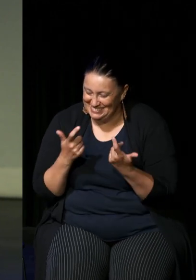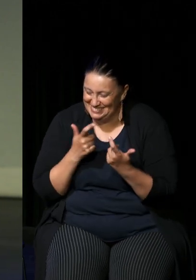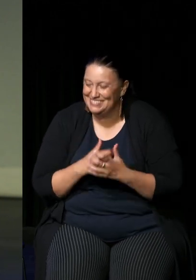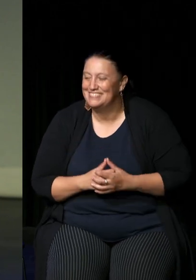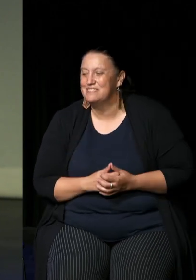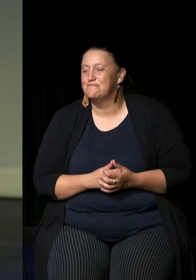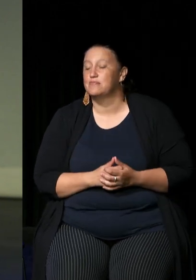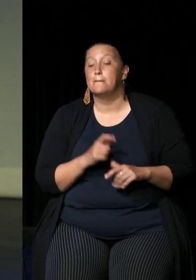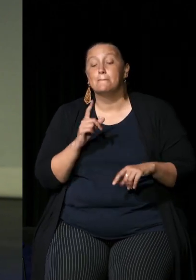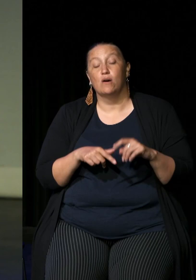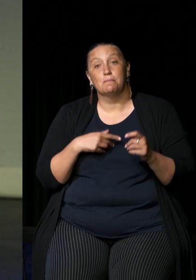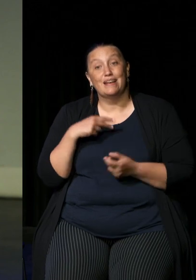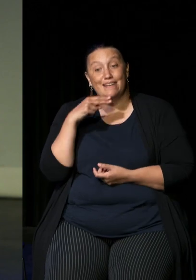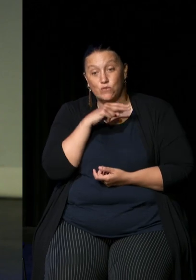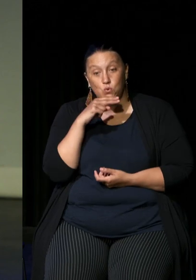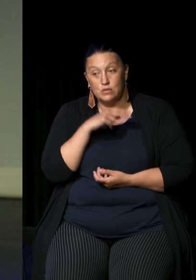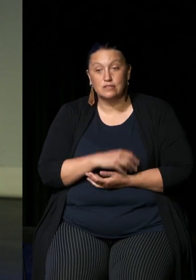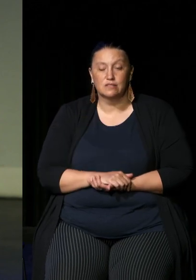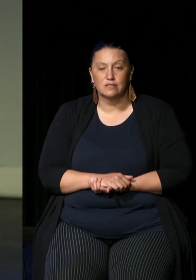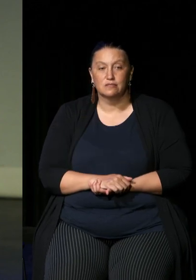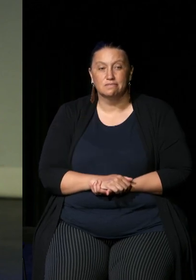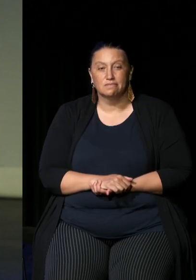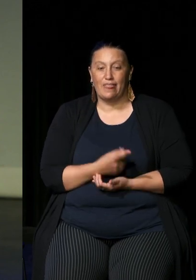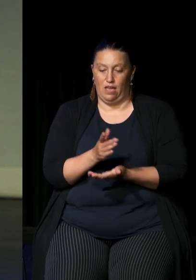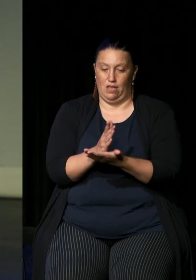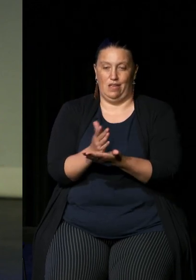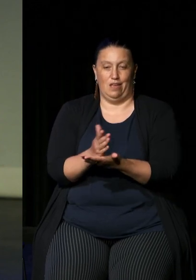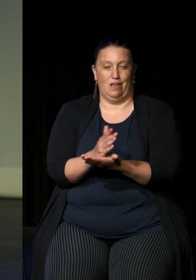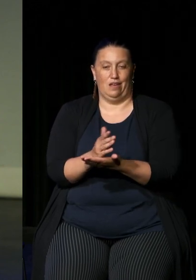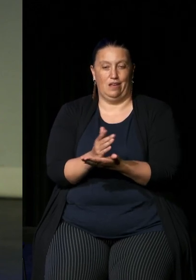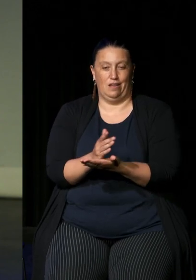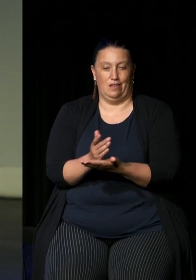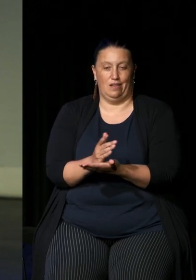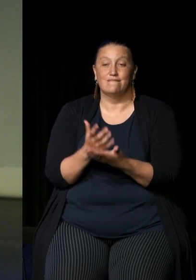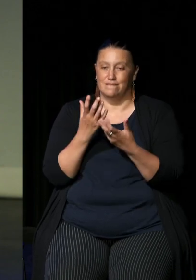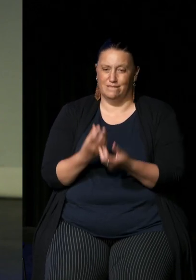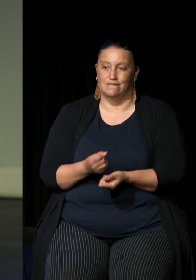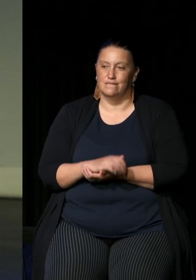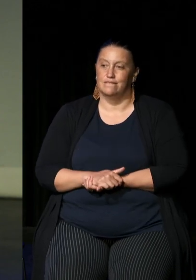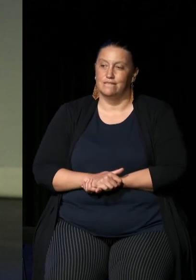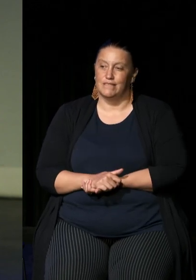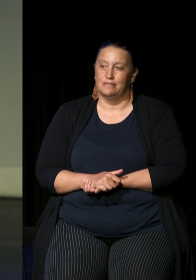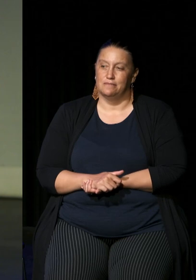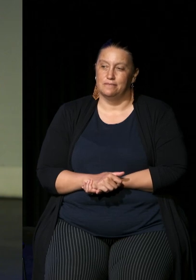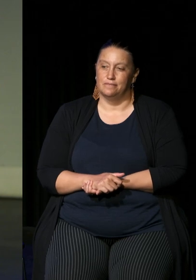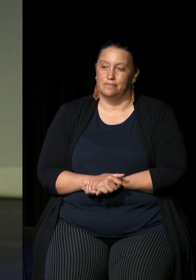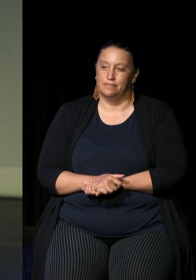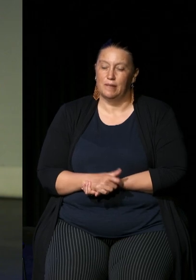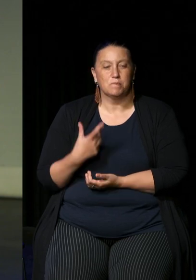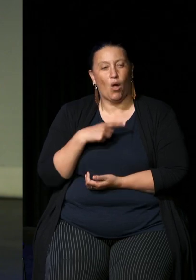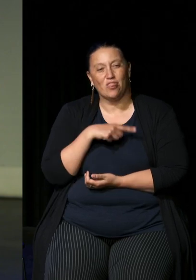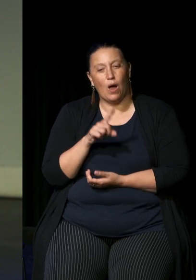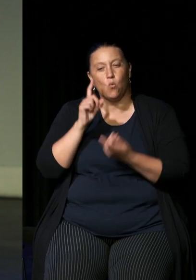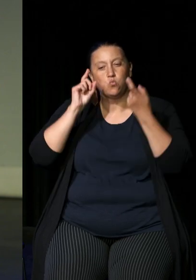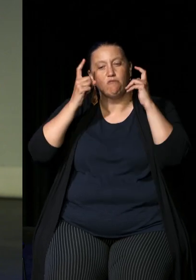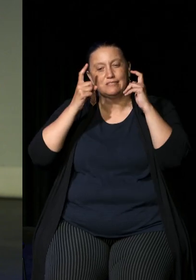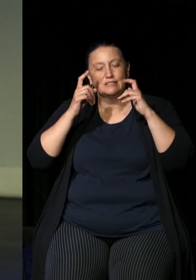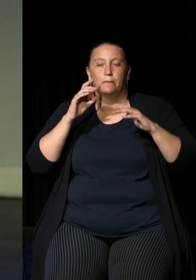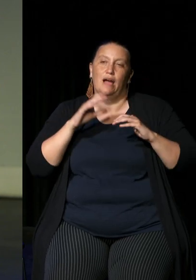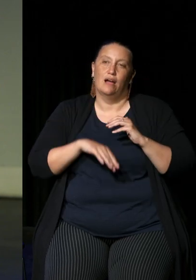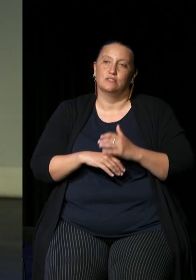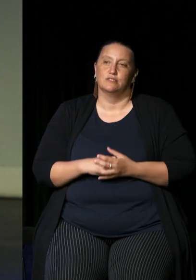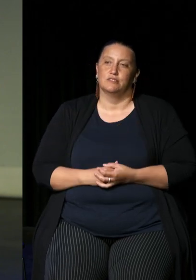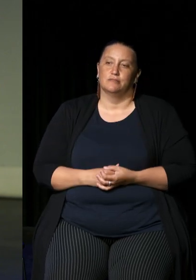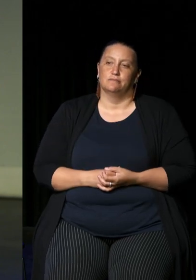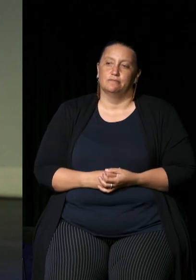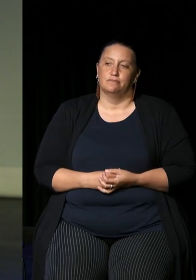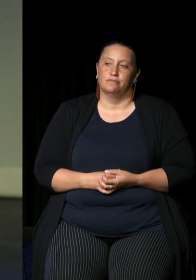they they're sitting on the fence because they're also worried that um no one has